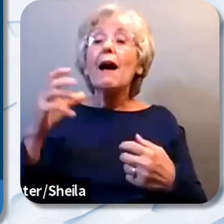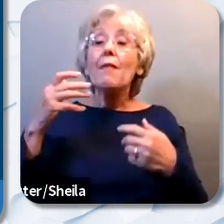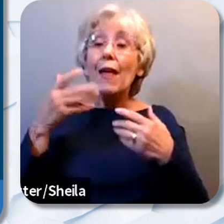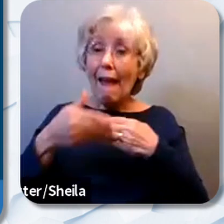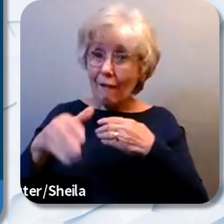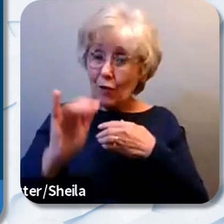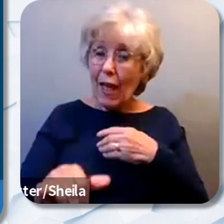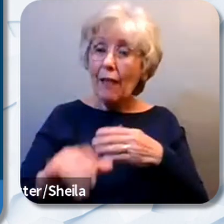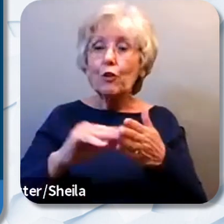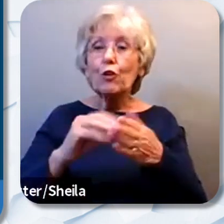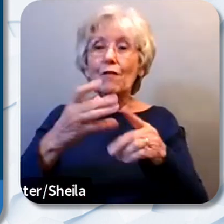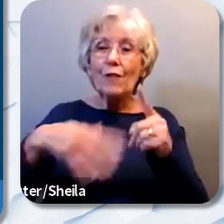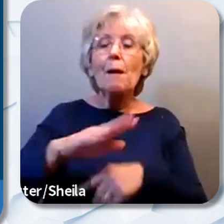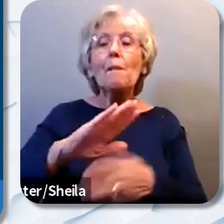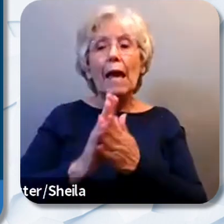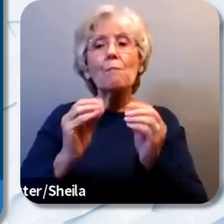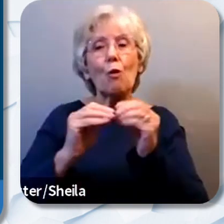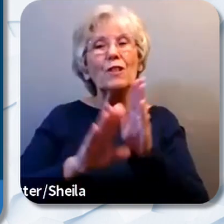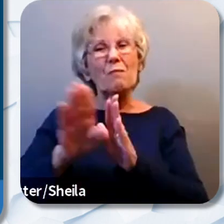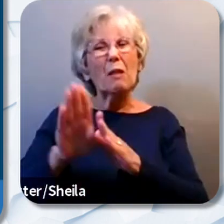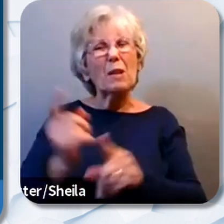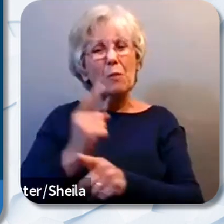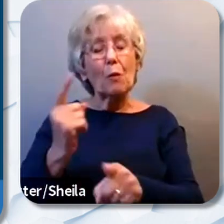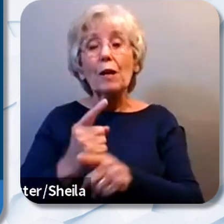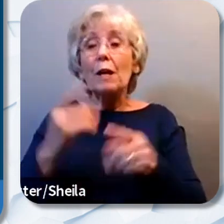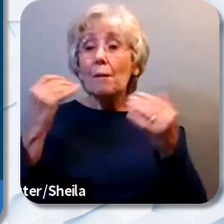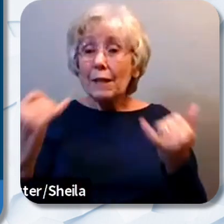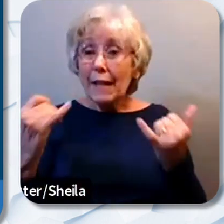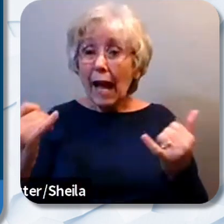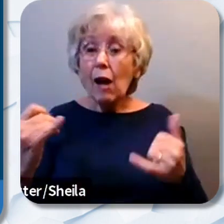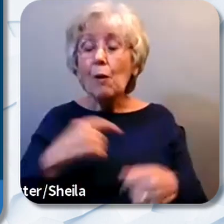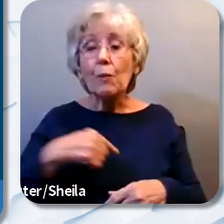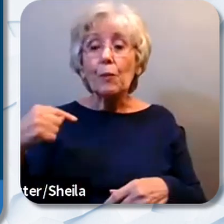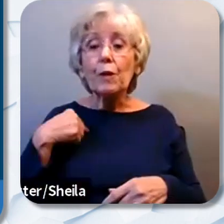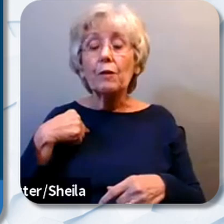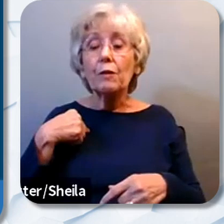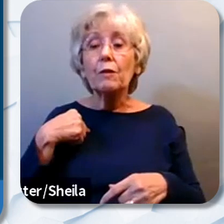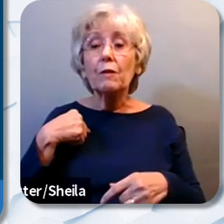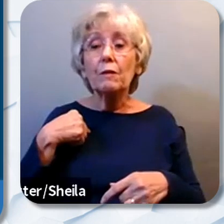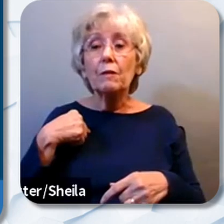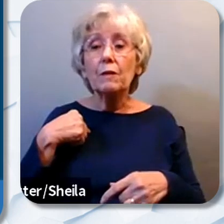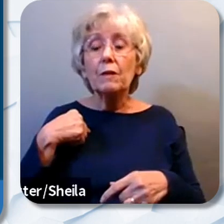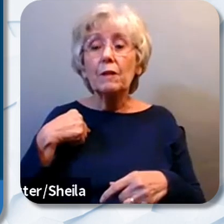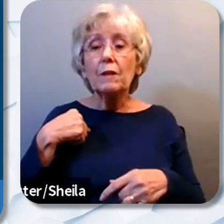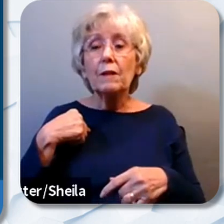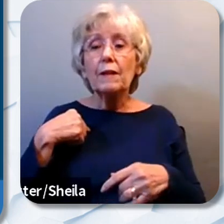become more developmentally appropriate because now we are. In licensed learning environments